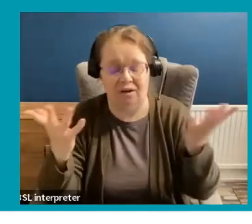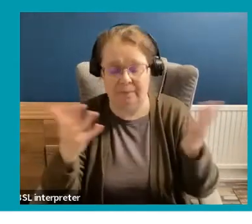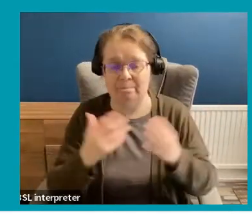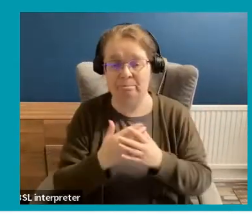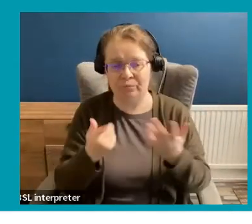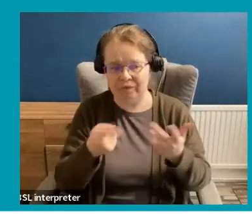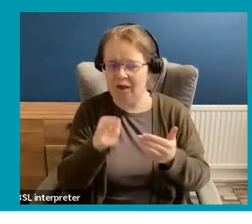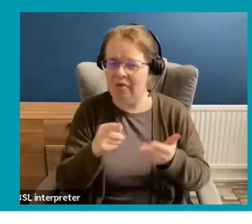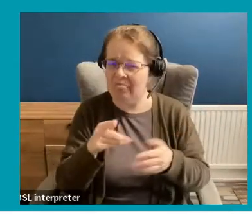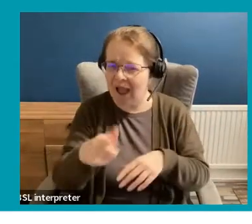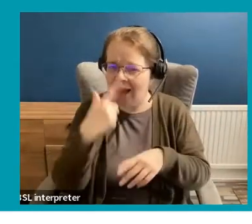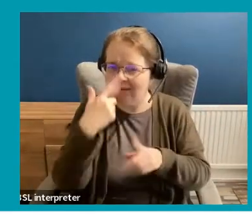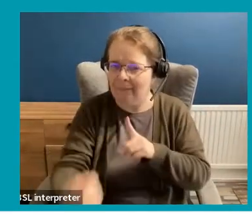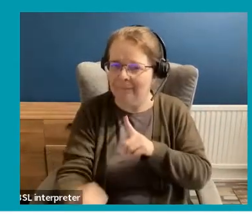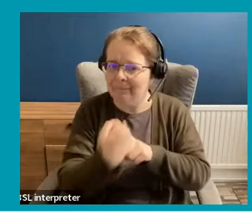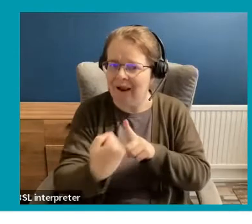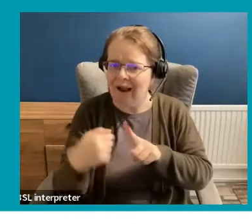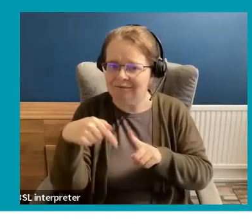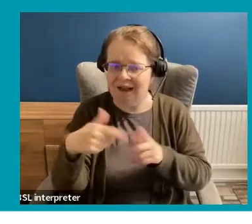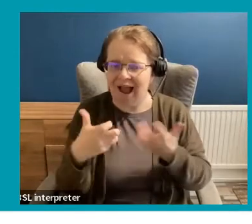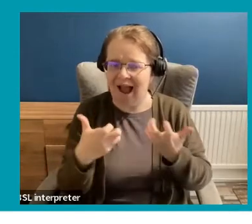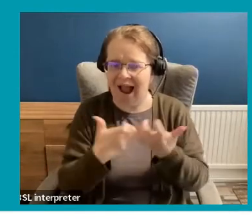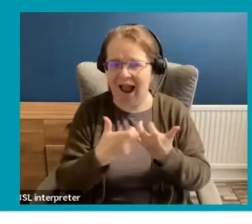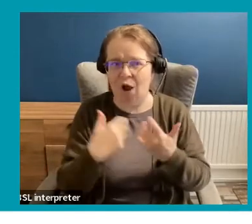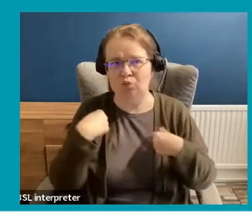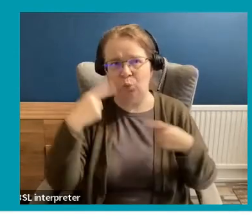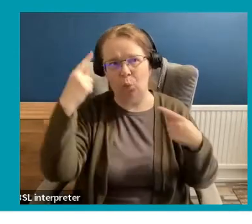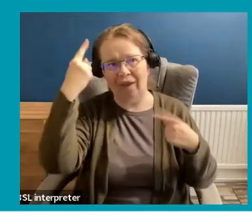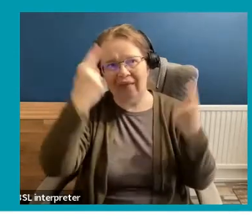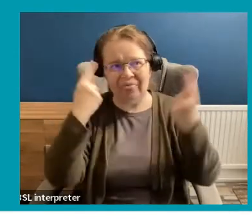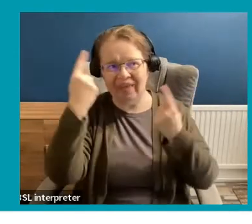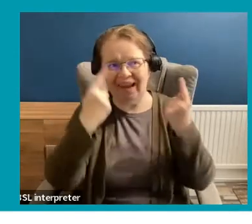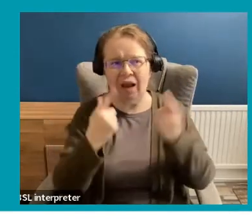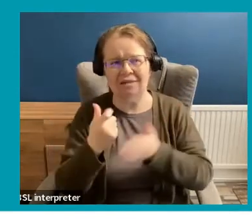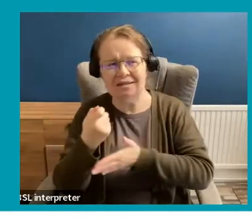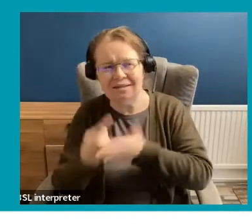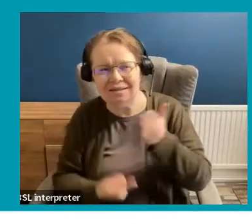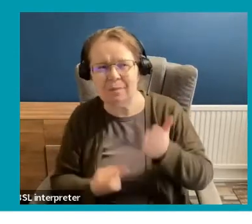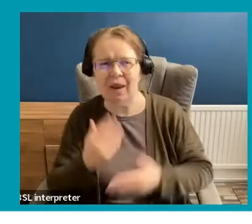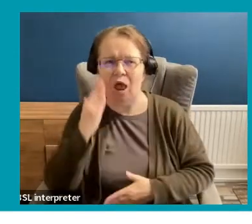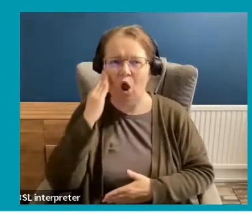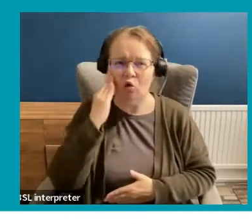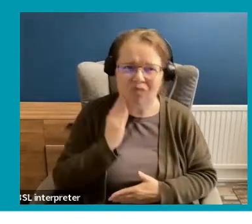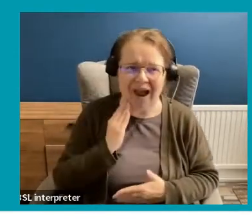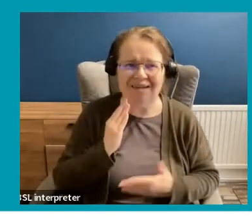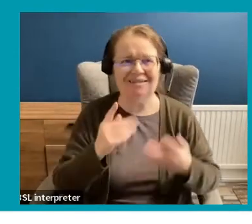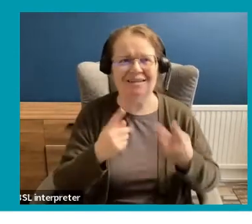That is a huge impact on how we all think about disability and race and all the other. Absolutely.